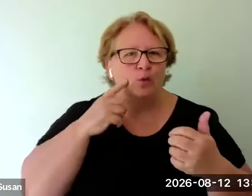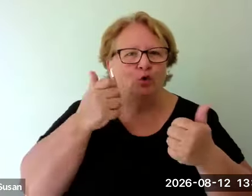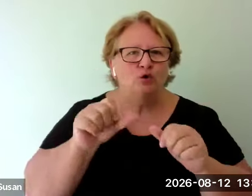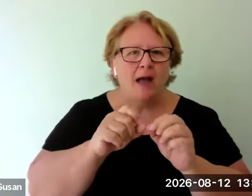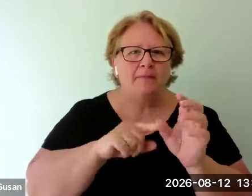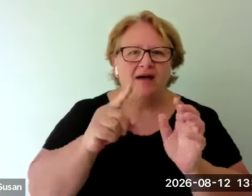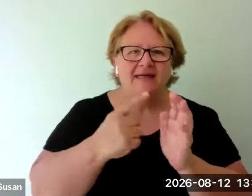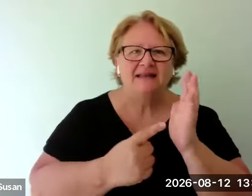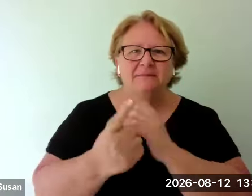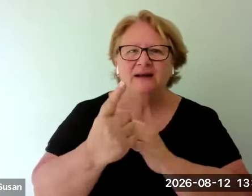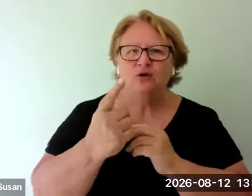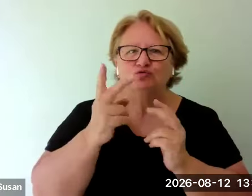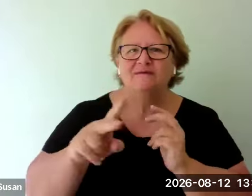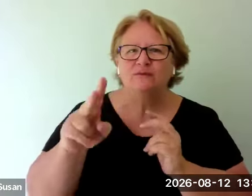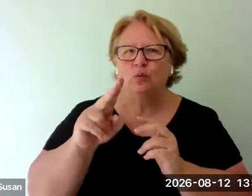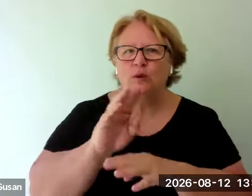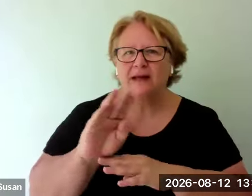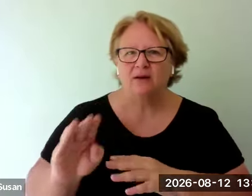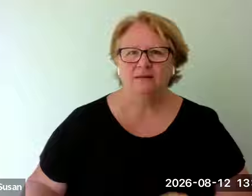Okay. As I was saying have a look at the